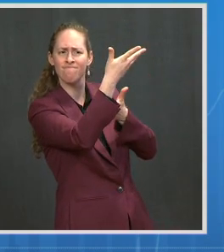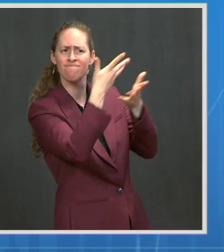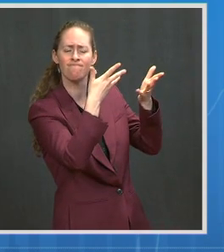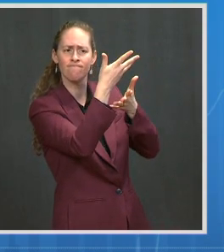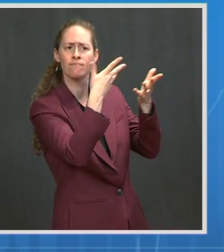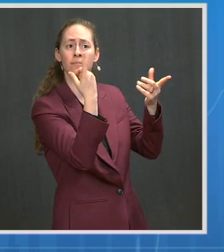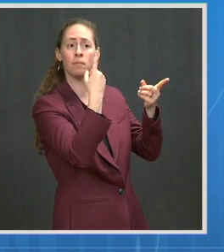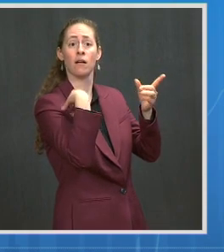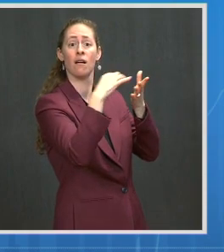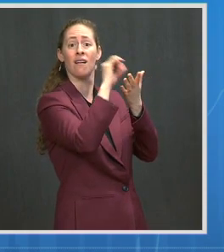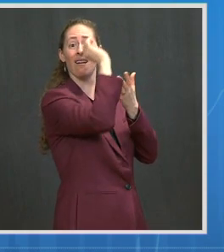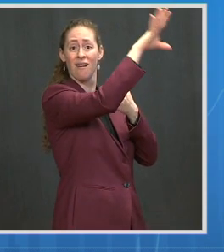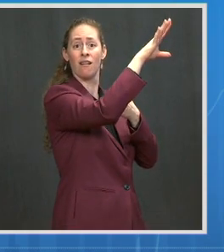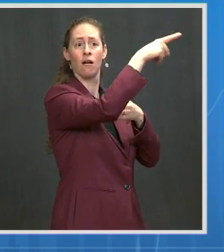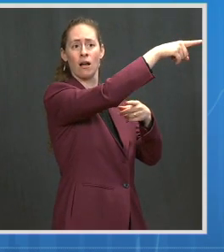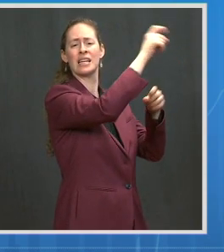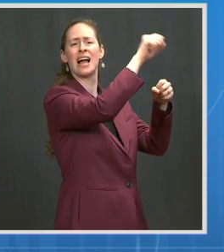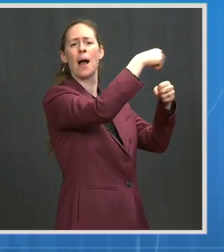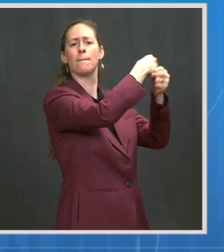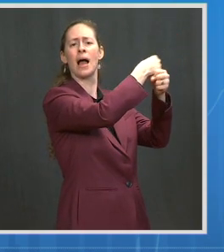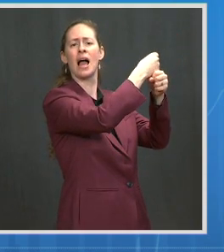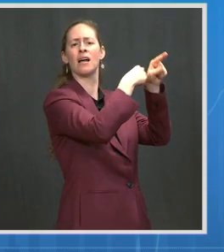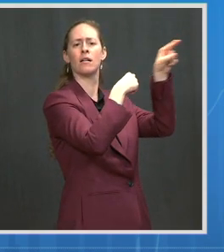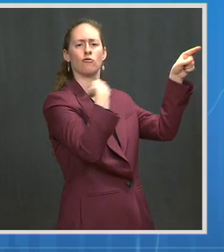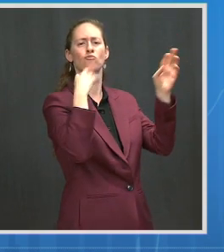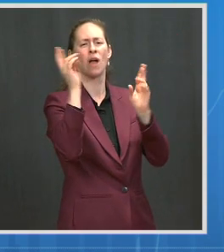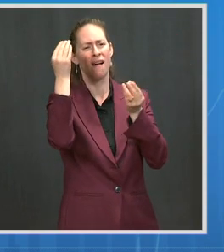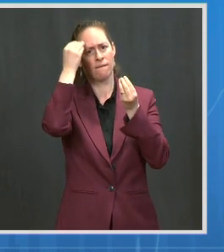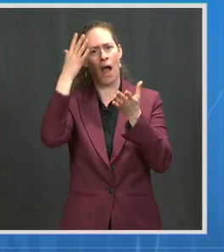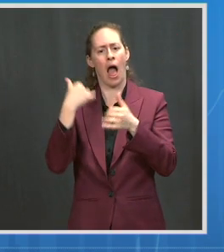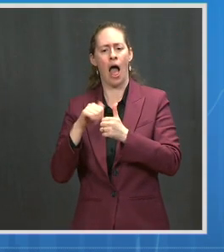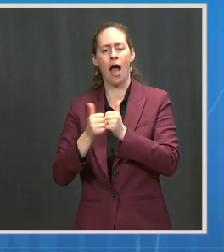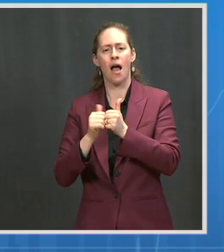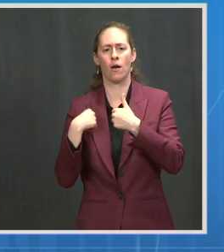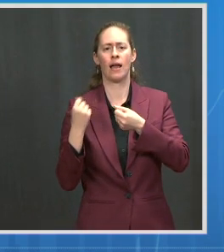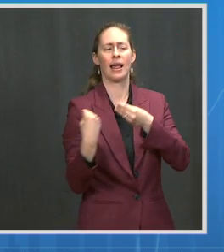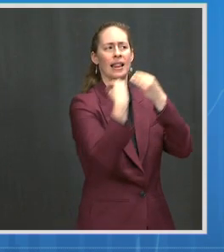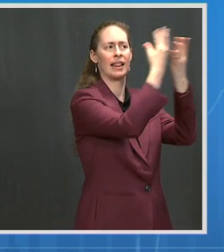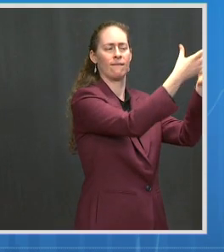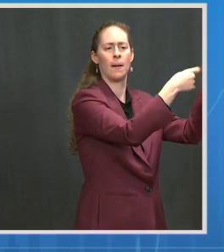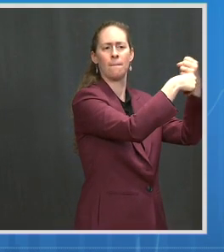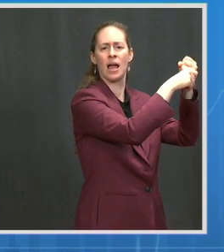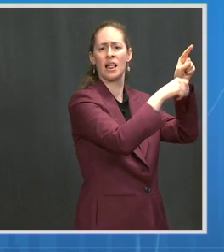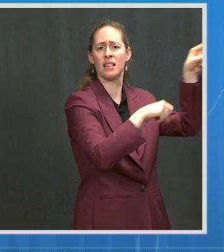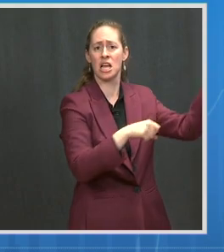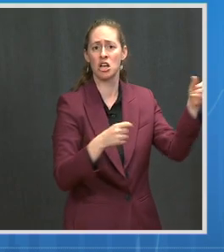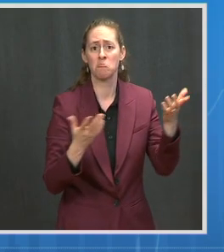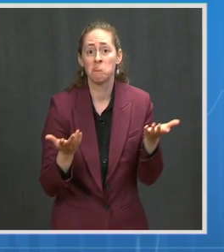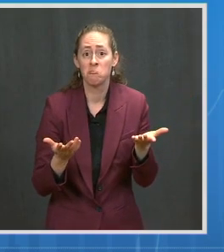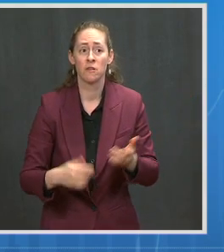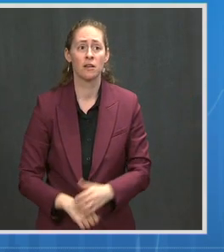And I'm wondering: Does the President agree with that, and is that something that you are working toward?